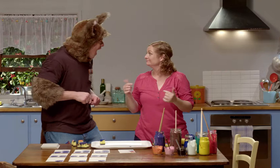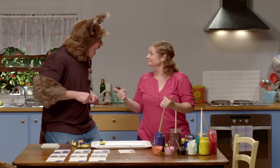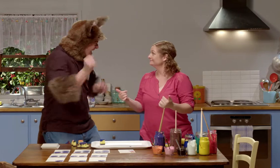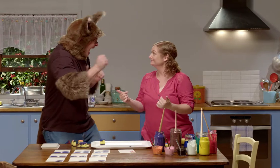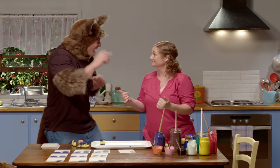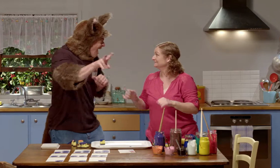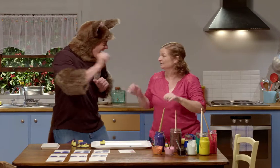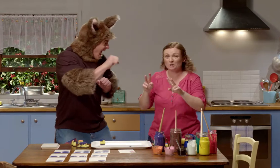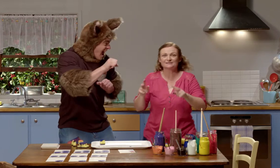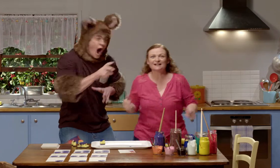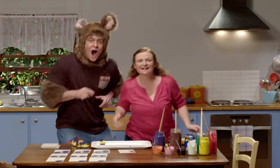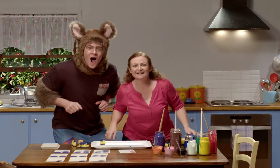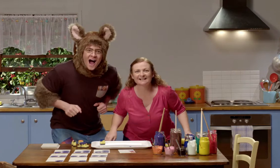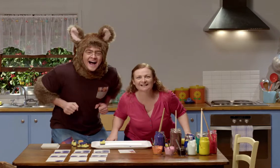Should we? Oh yeah let's watch.